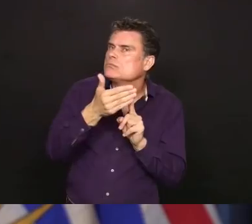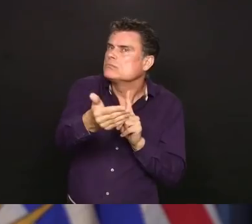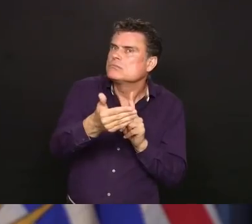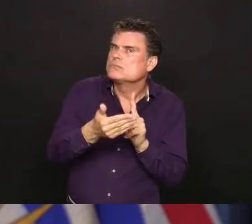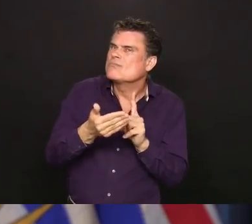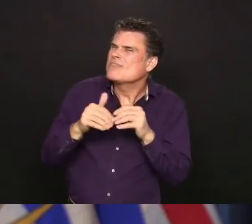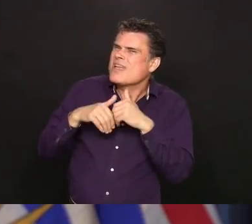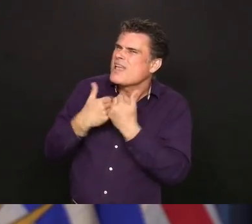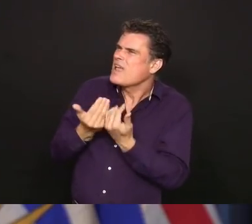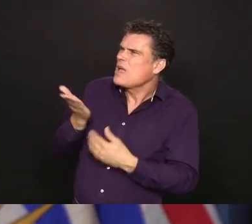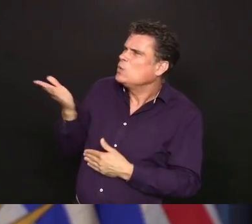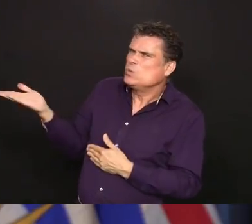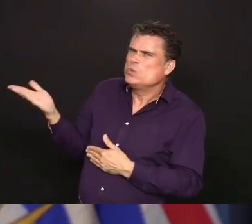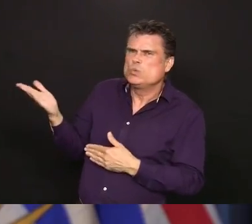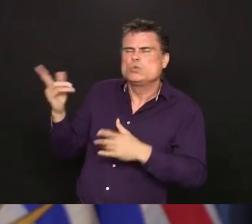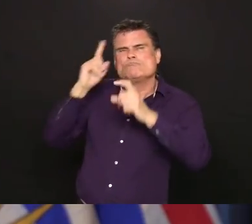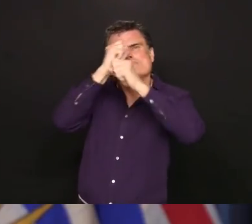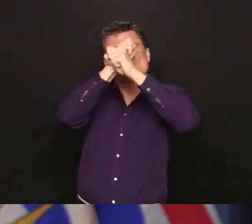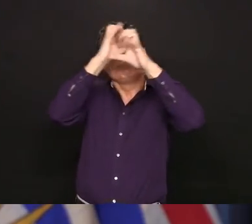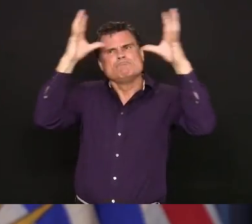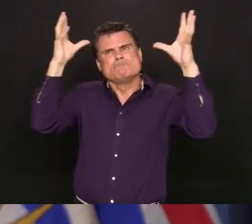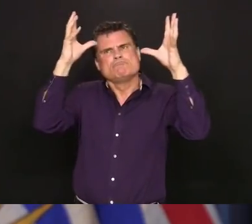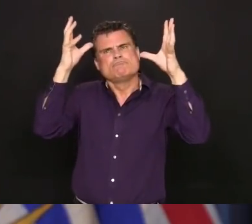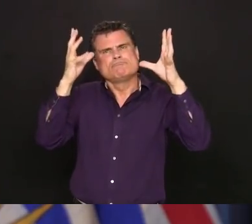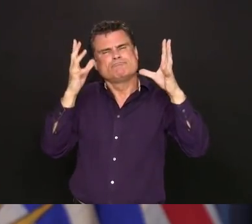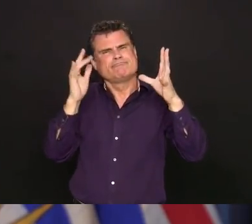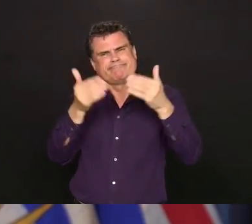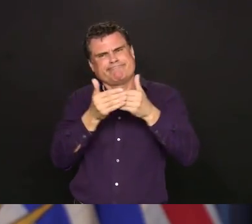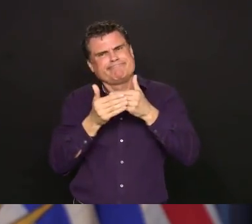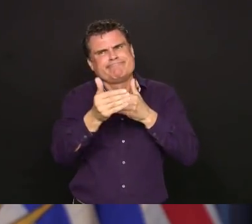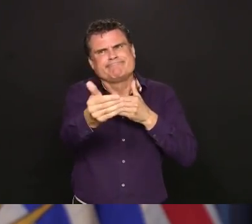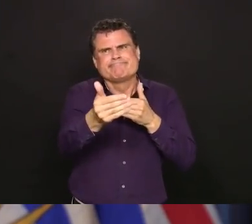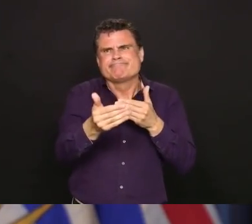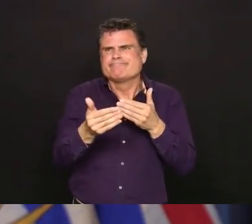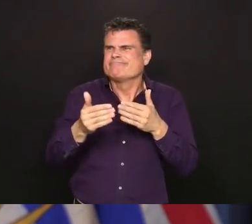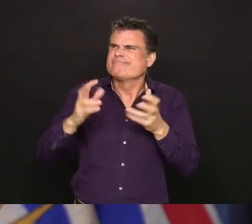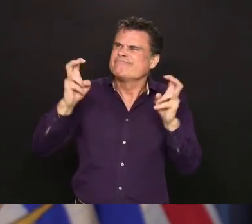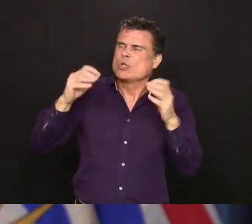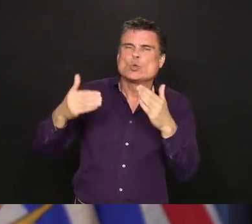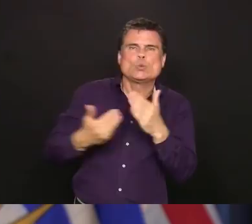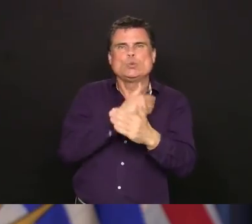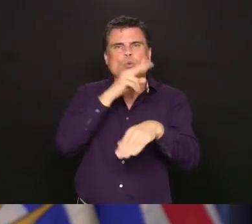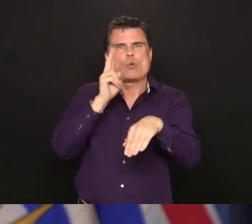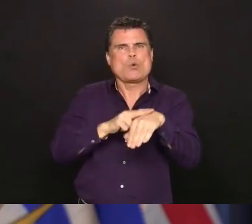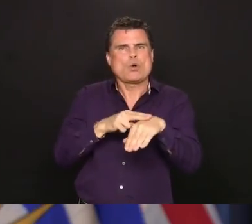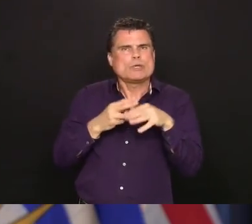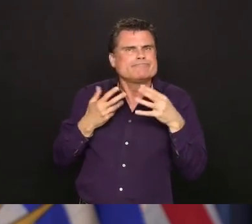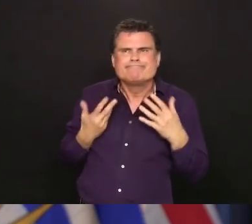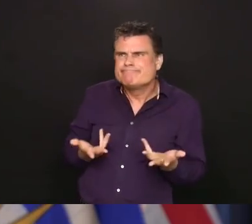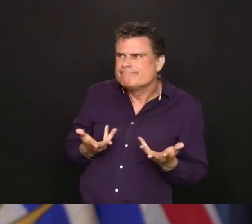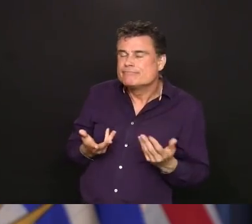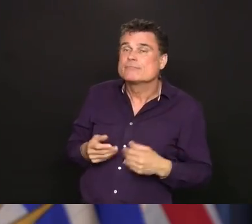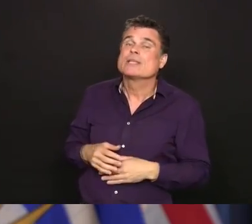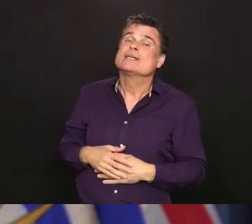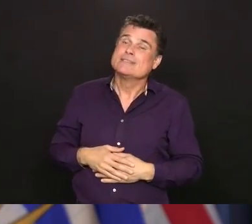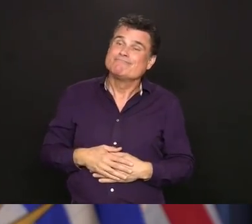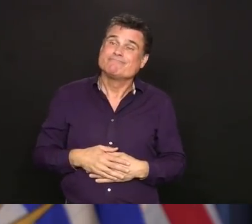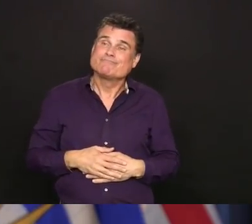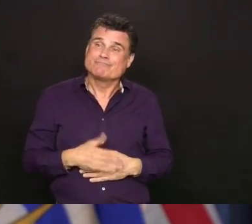back to normal or new normal might look like? Exactly. You've touched on some of those important points.